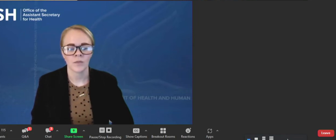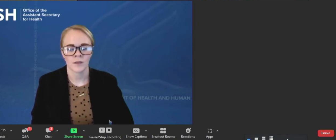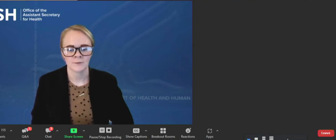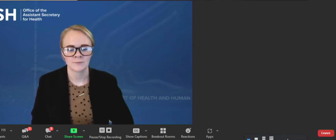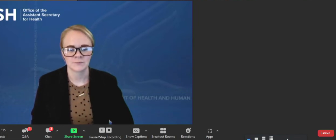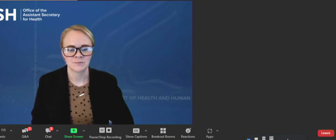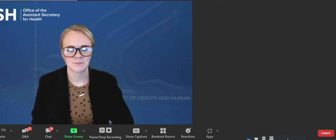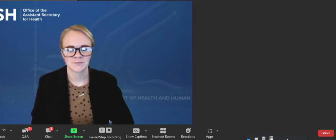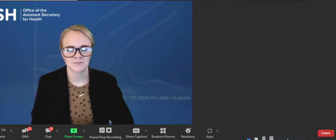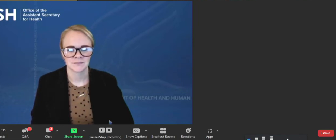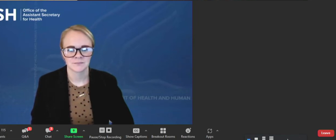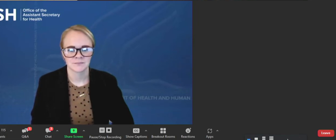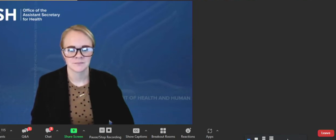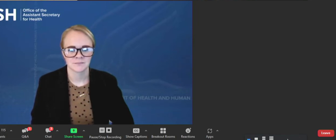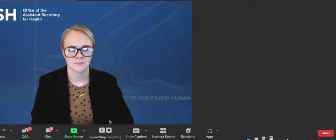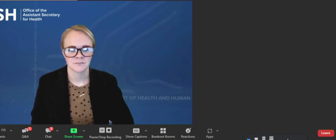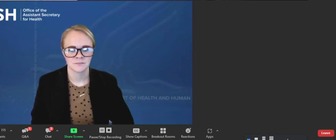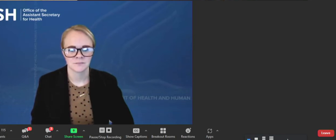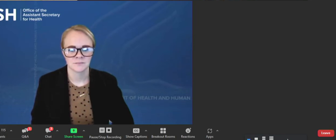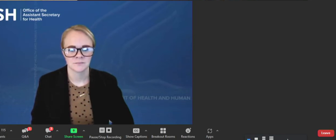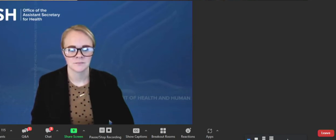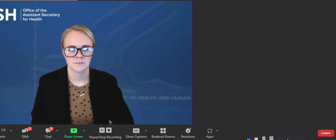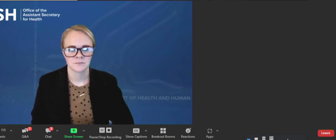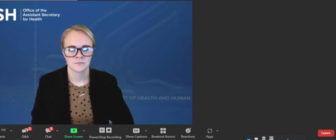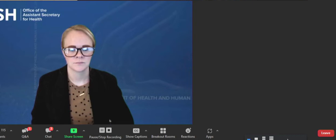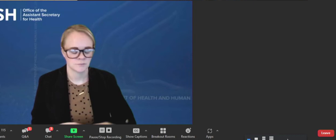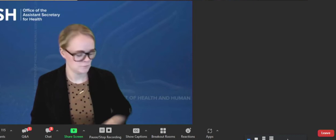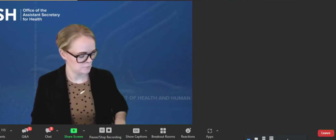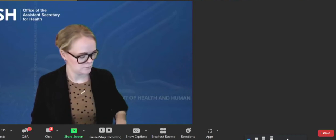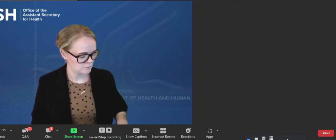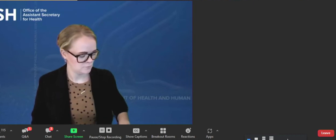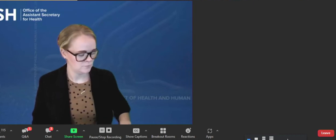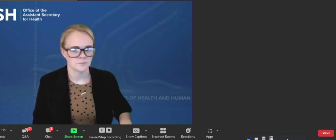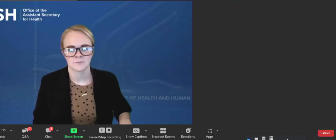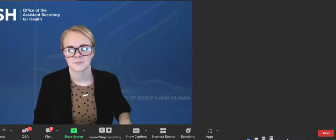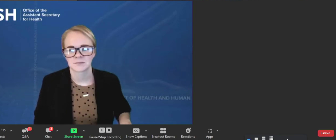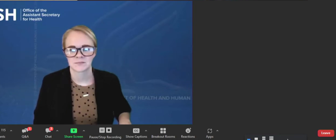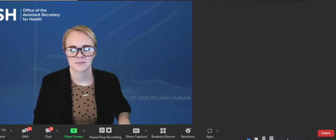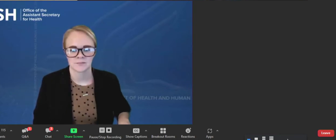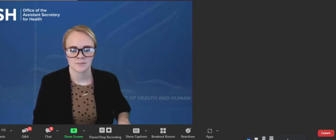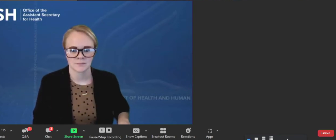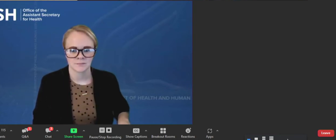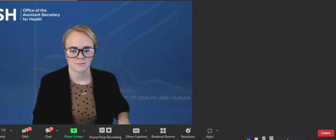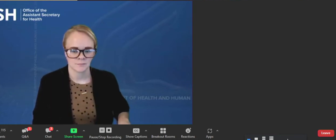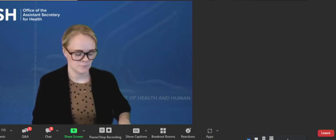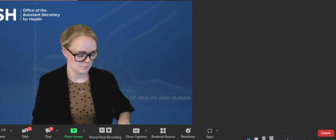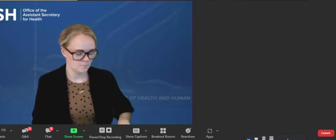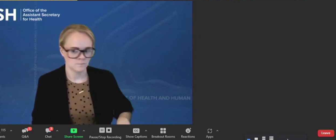But just Google validatebp, and that website is current.